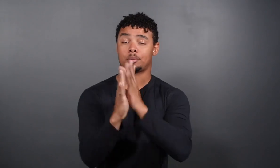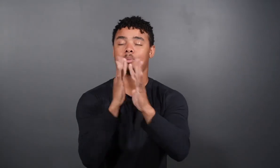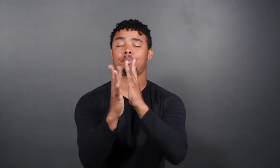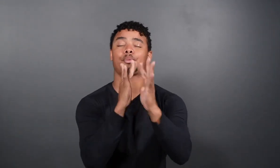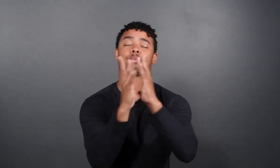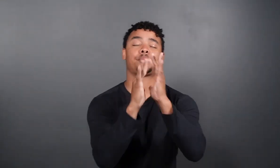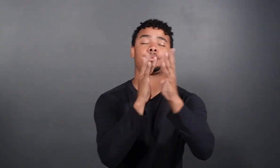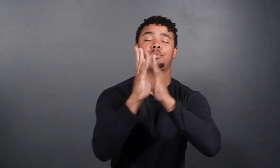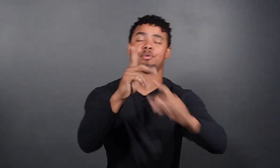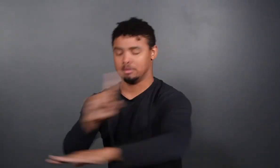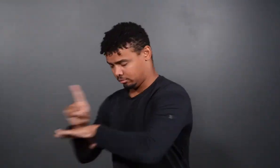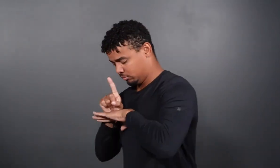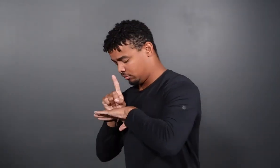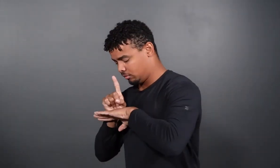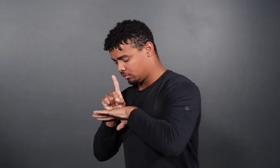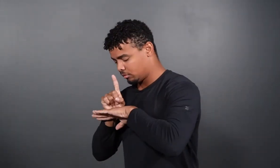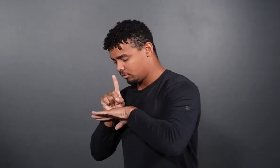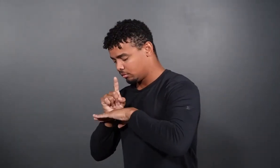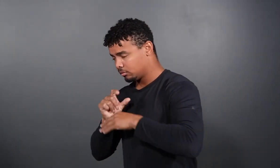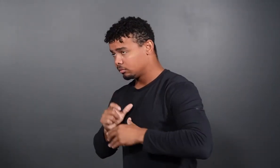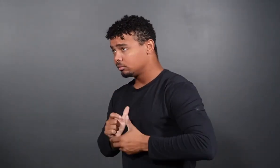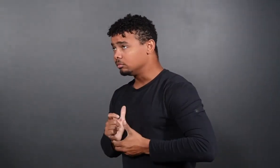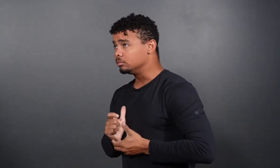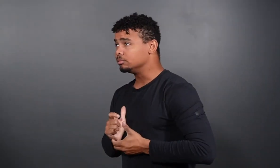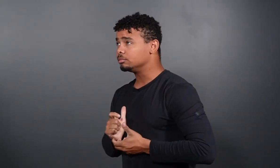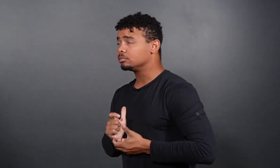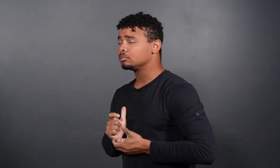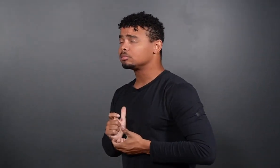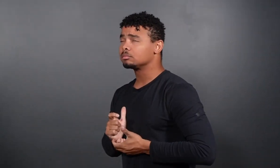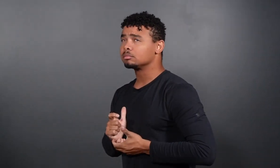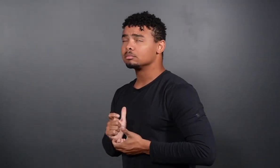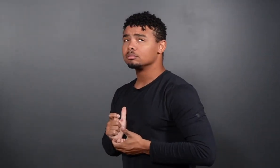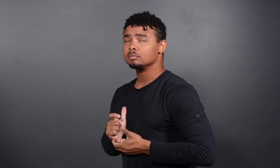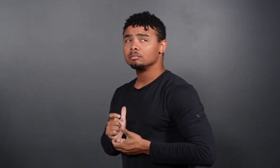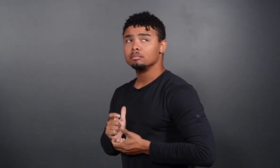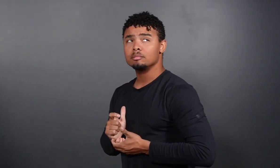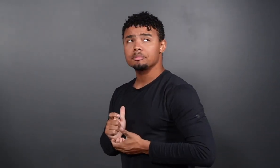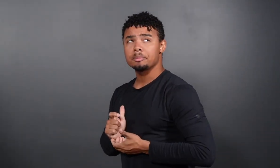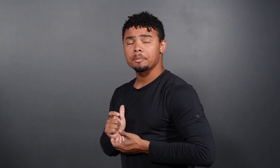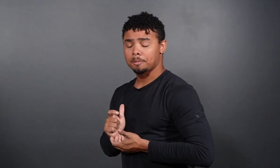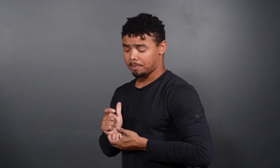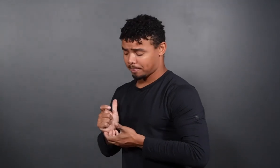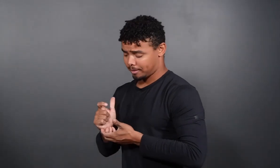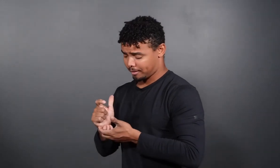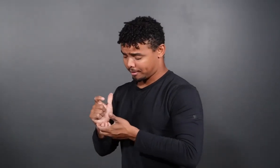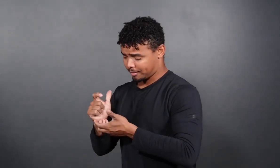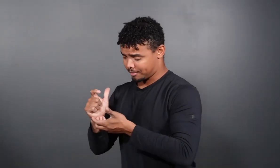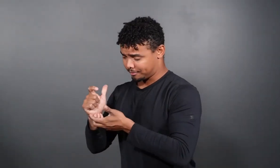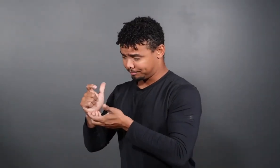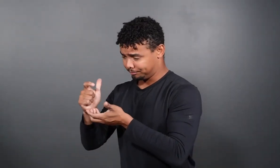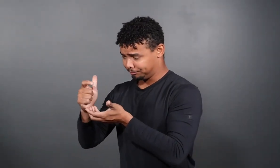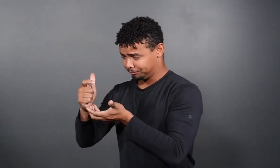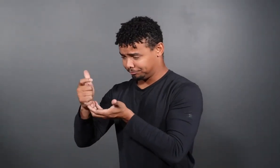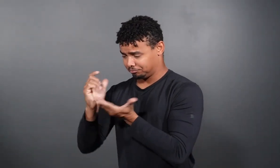the blur of the traffic a solitary figure surveys the skyline in his hands a camera